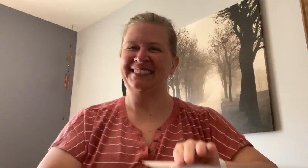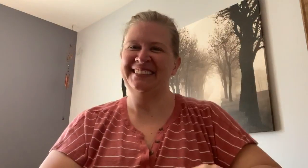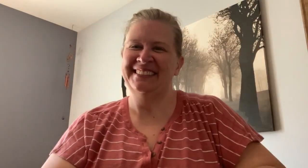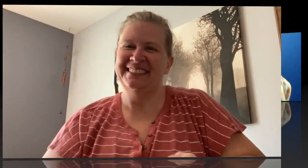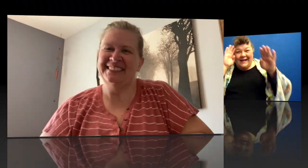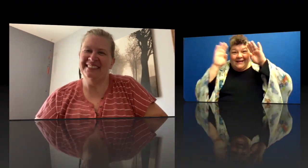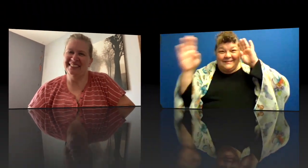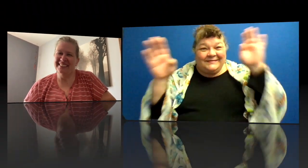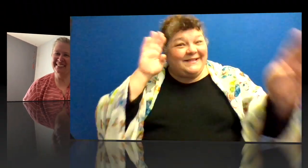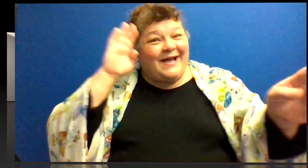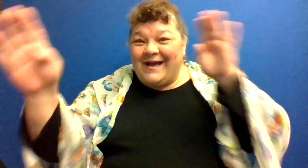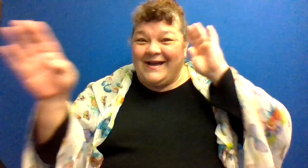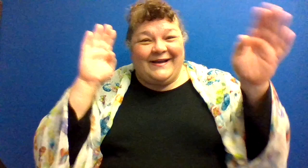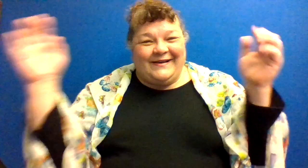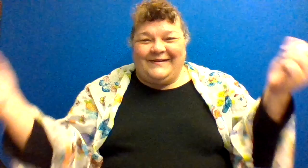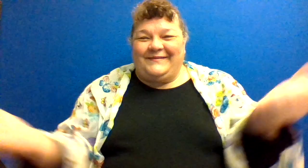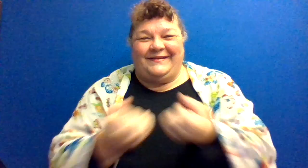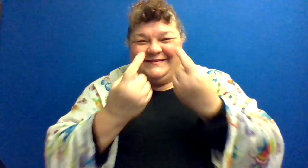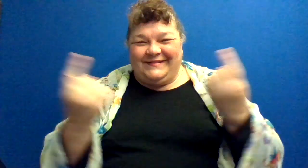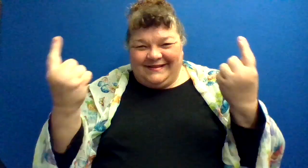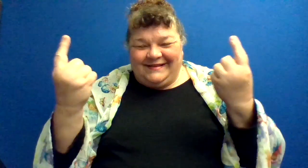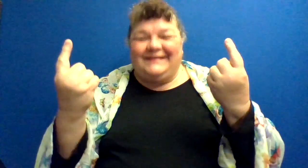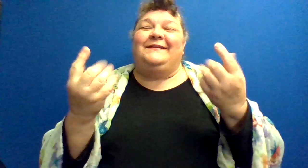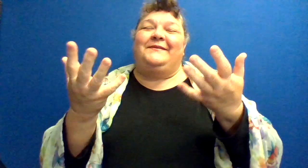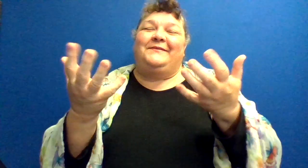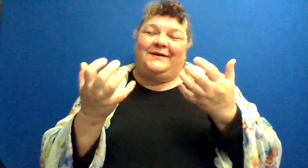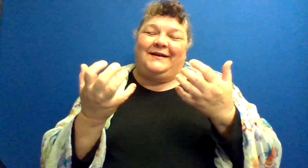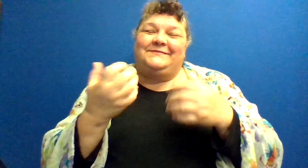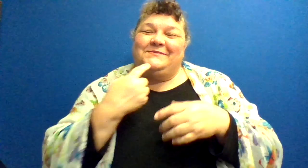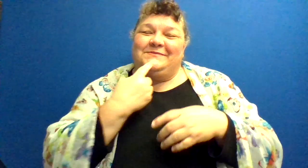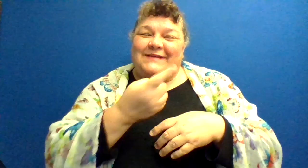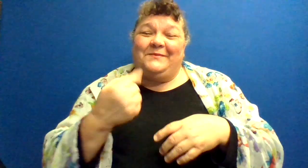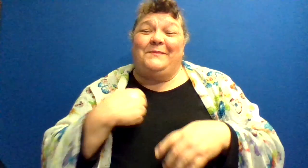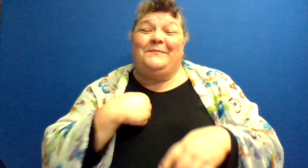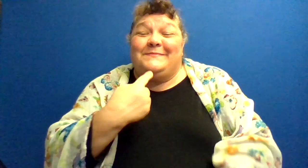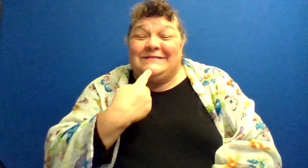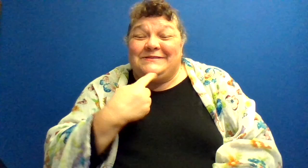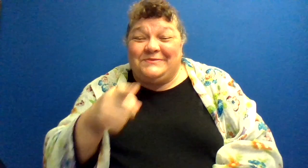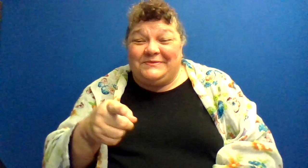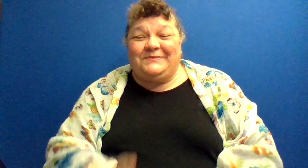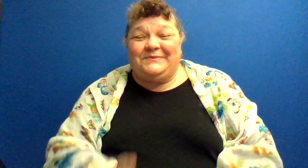Hi, hi, hi, everyone! I just wanted to tell you I miss you.